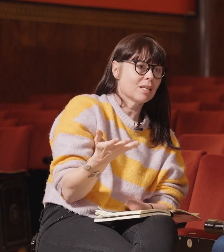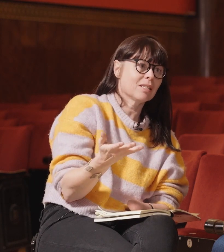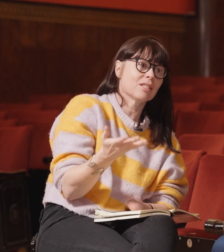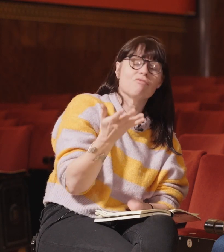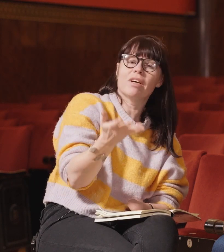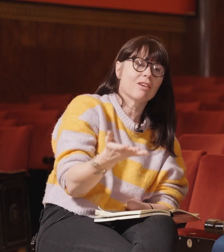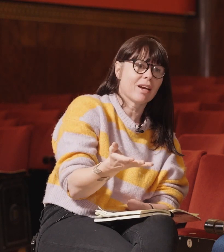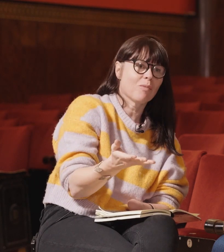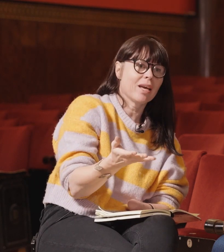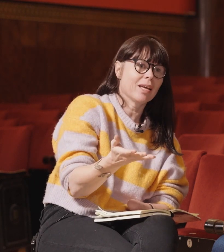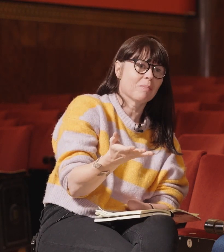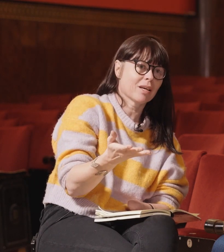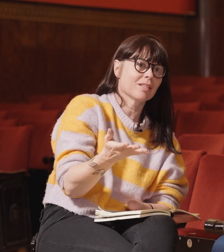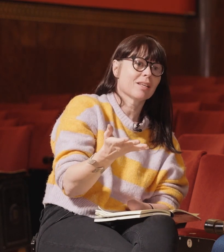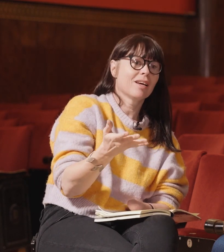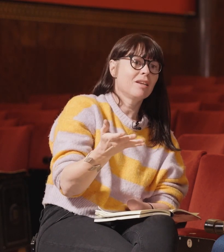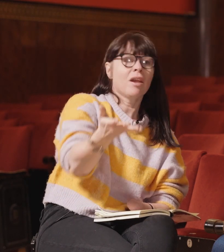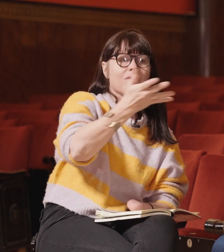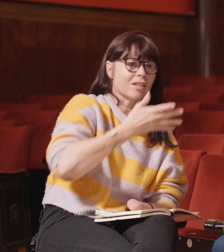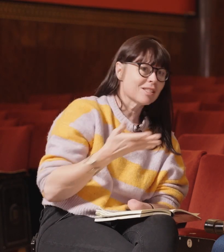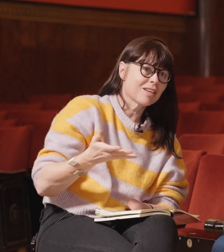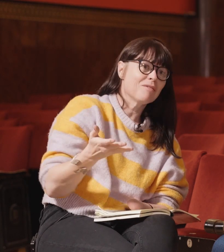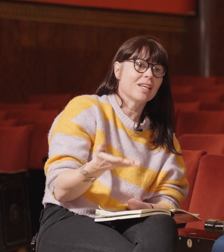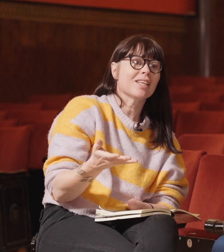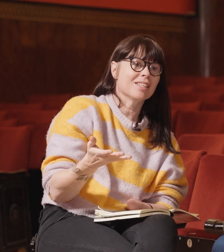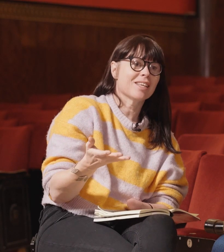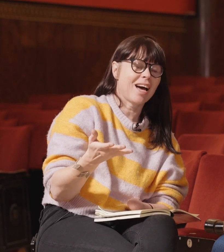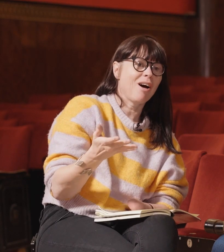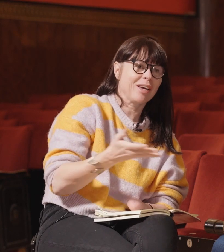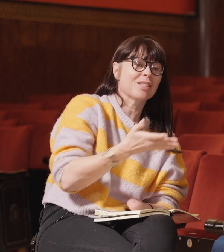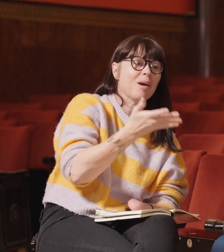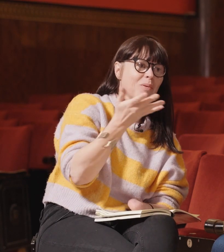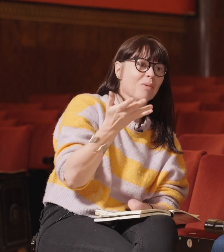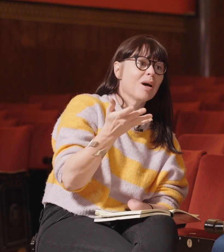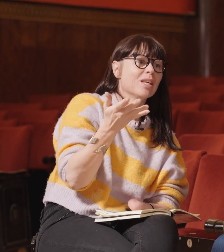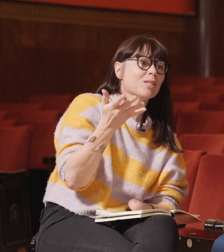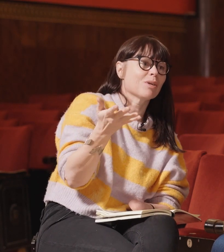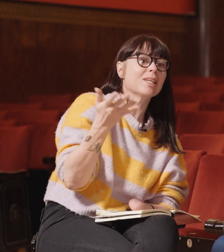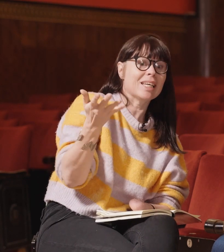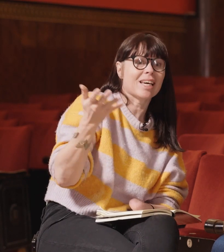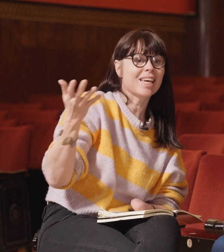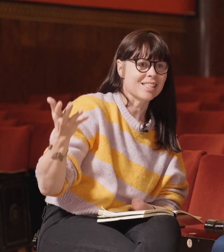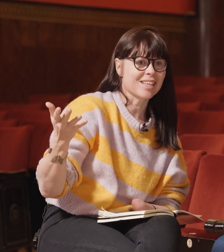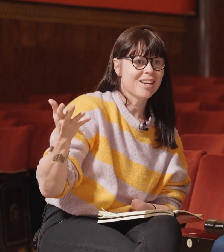it's a really great way in because none of us fit into that archetype or "this is what a leader is".